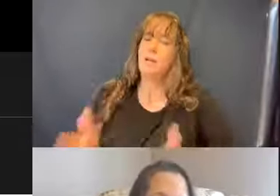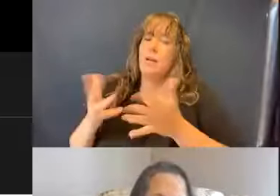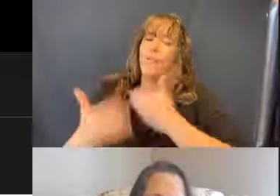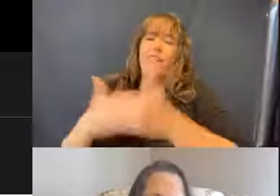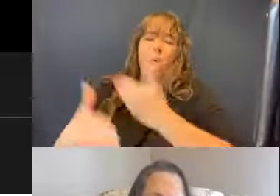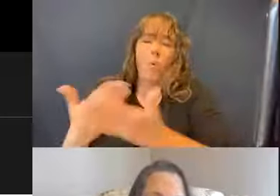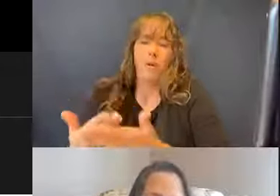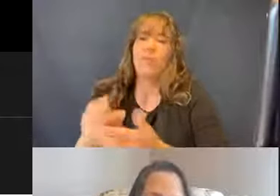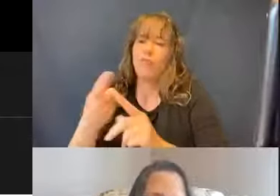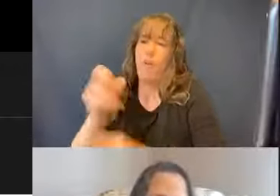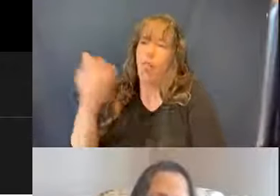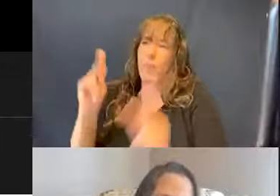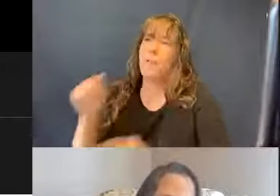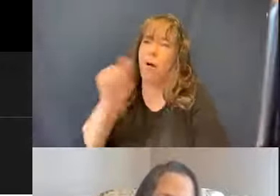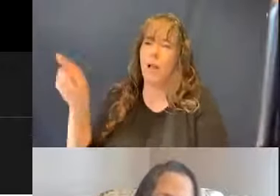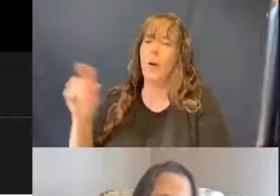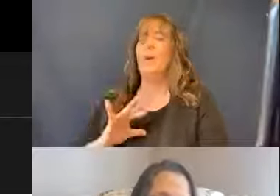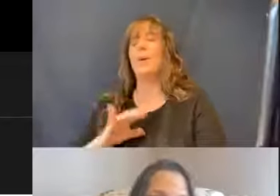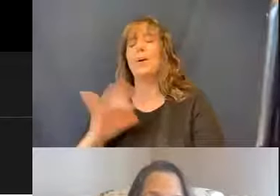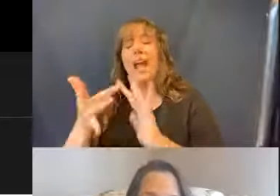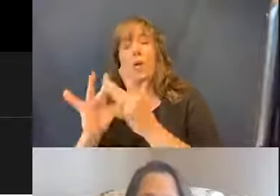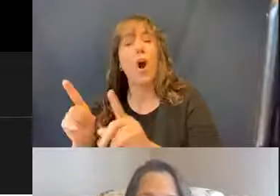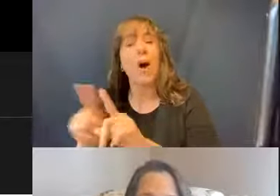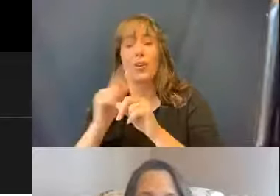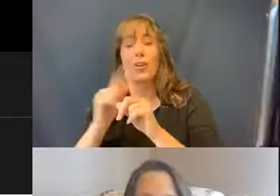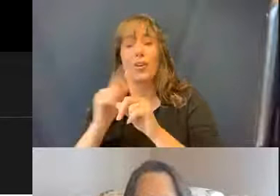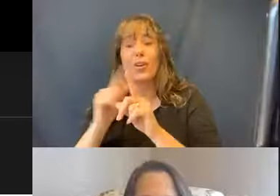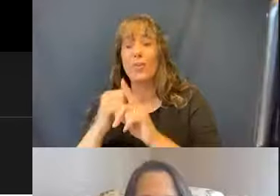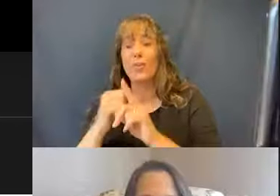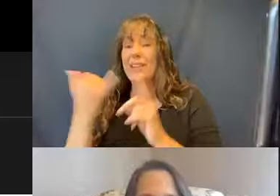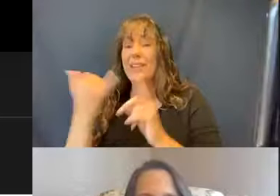mentoring the new generations that are coming in. Go ahead.